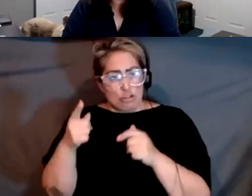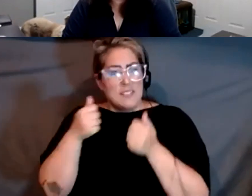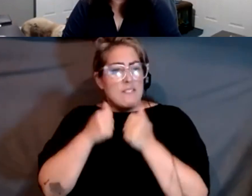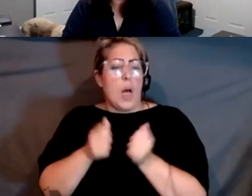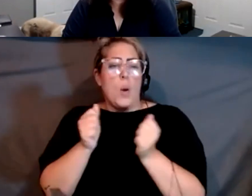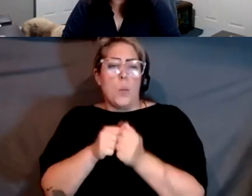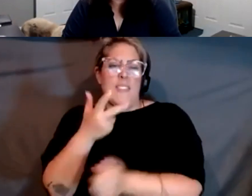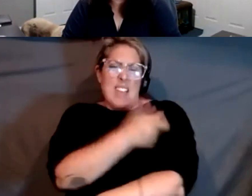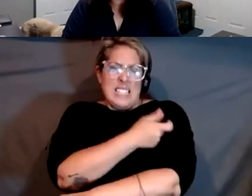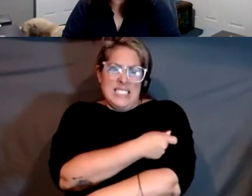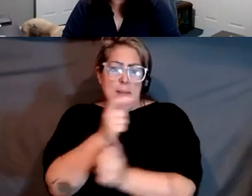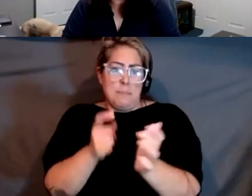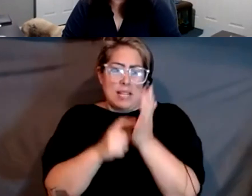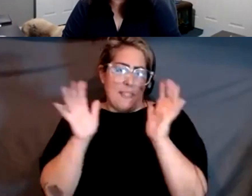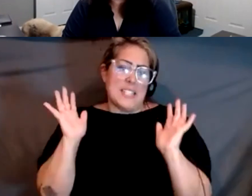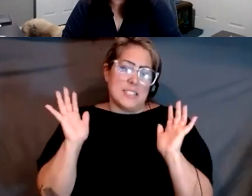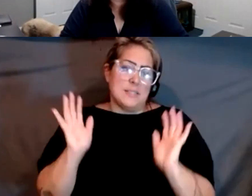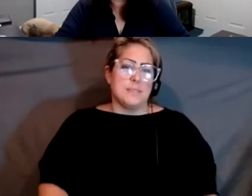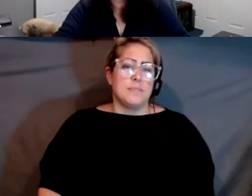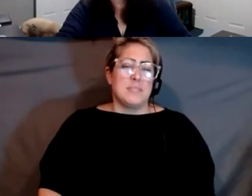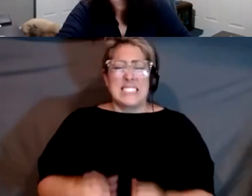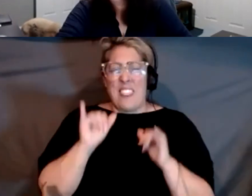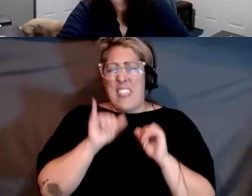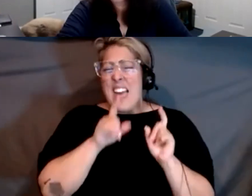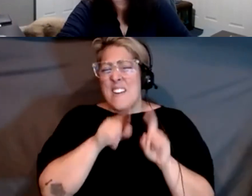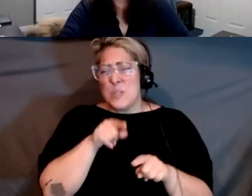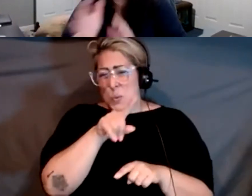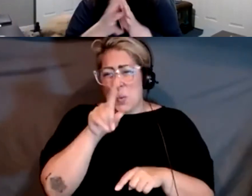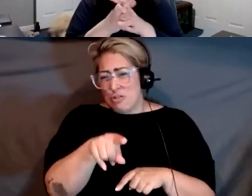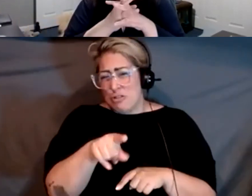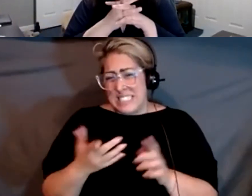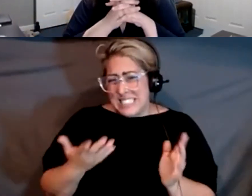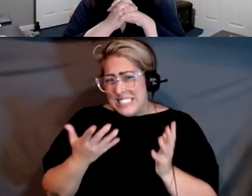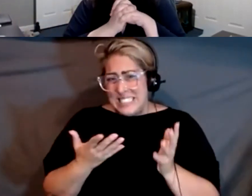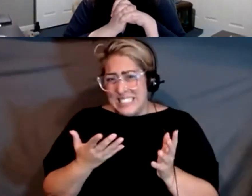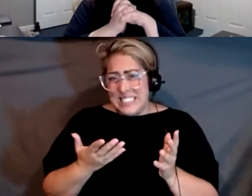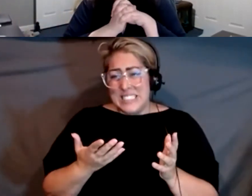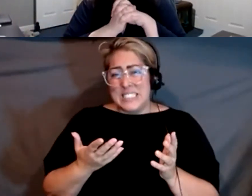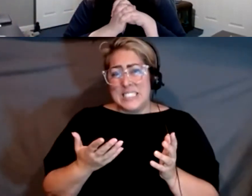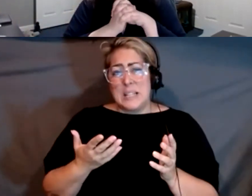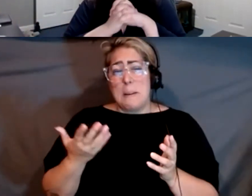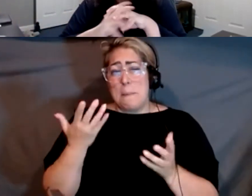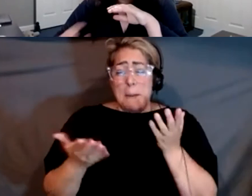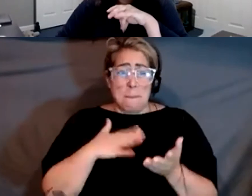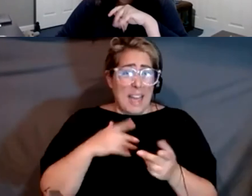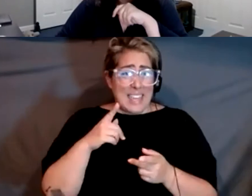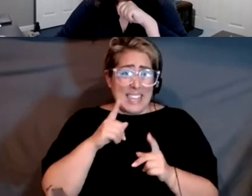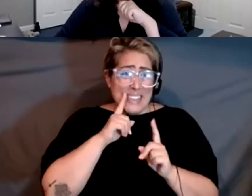answer the question? Maybe that was a thin answer. GREG: